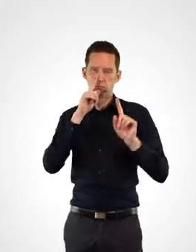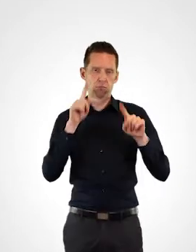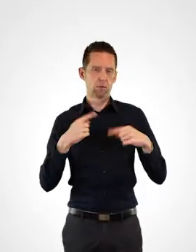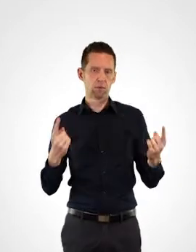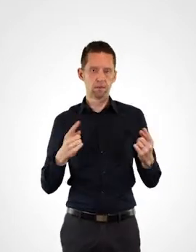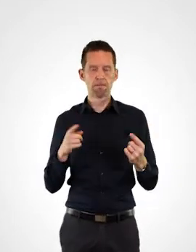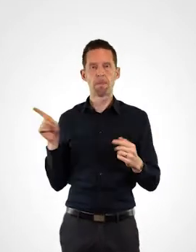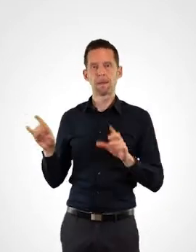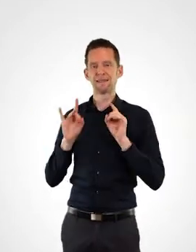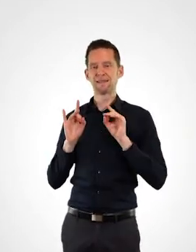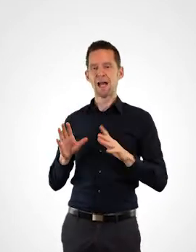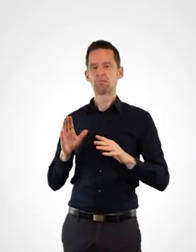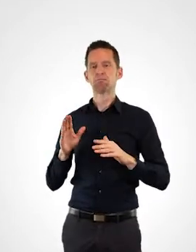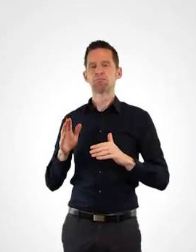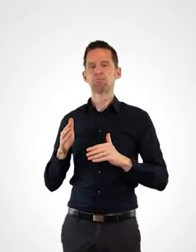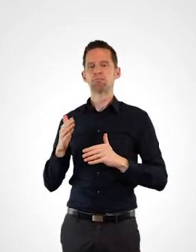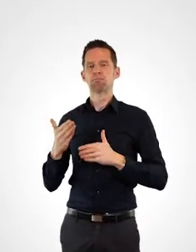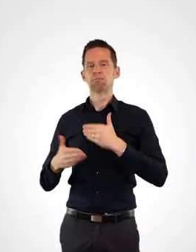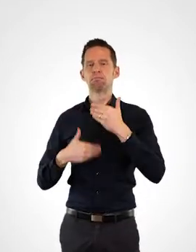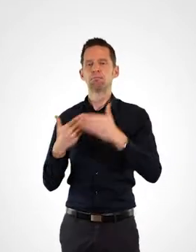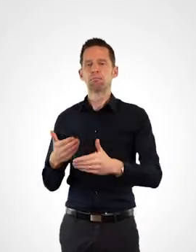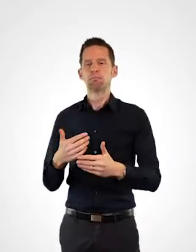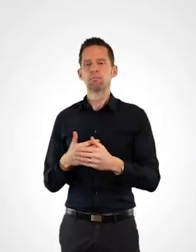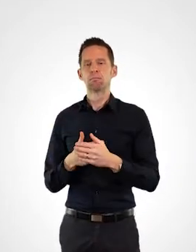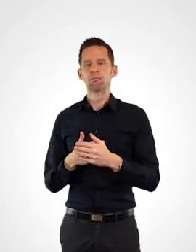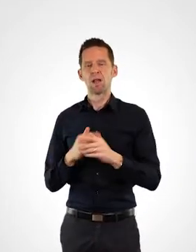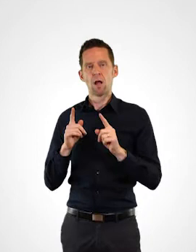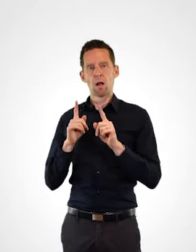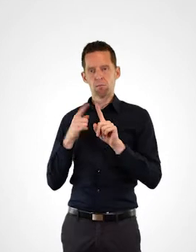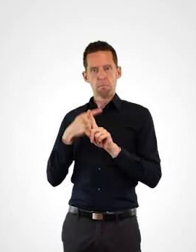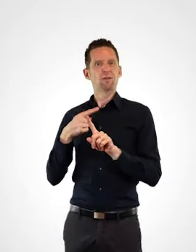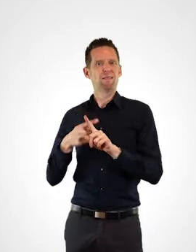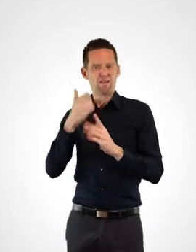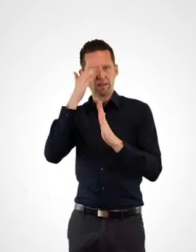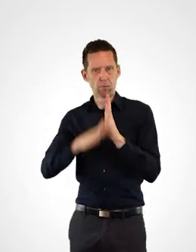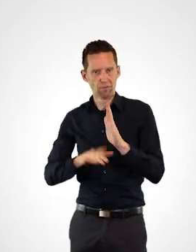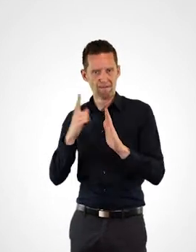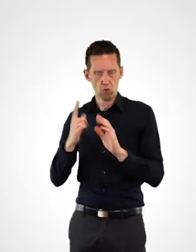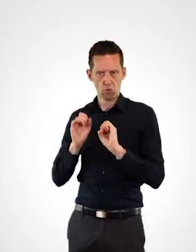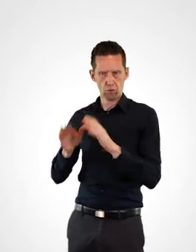So it starts the whole activity on a high note.